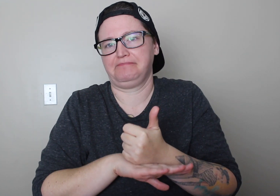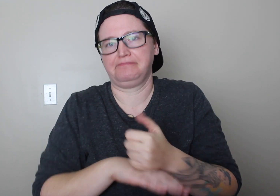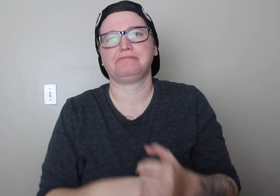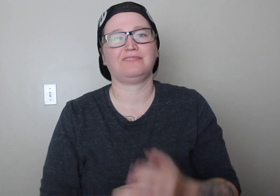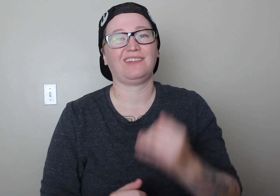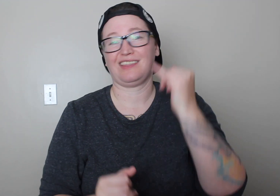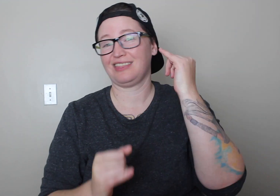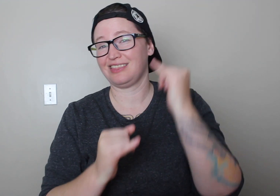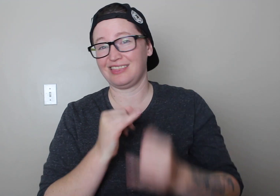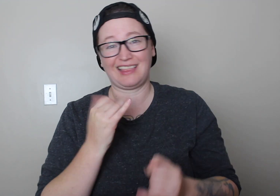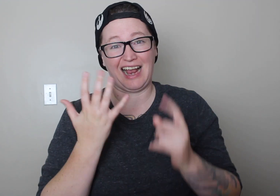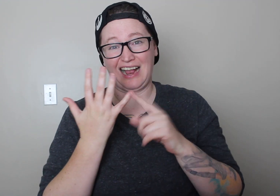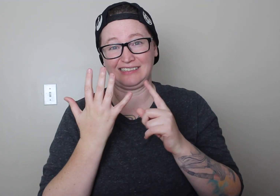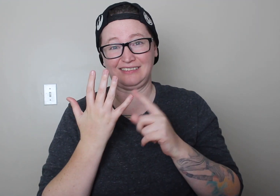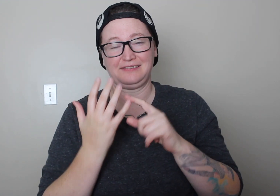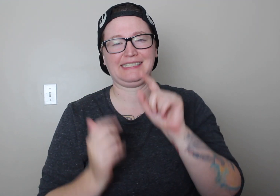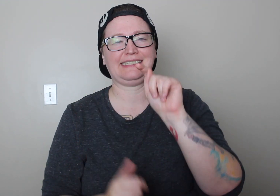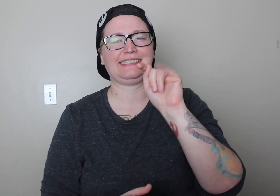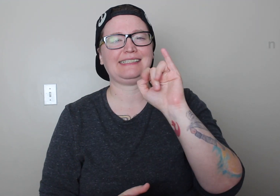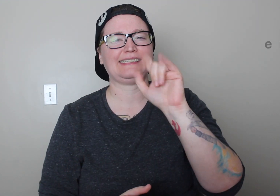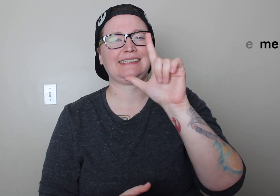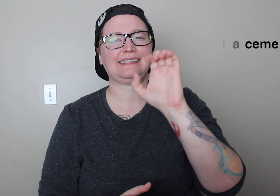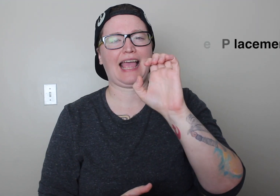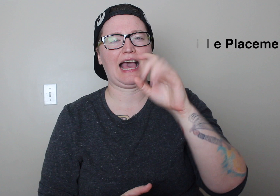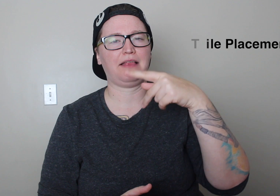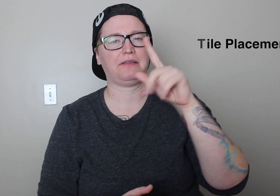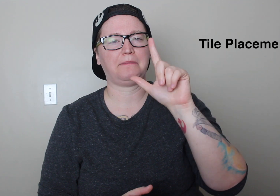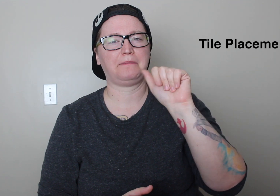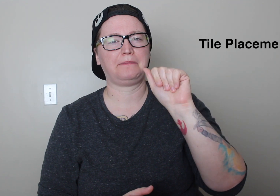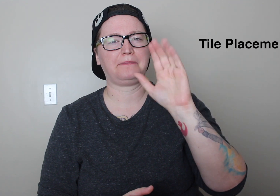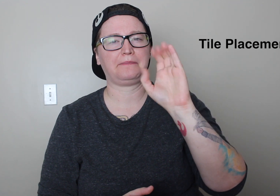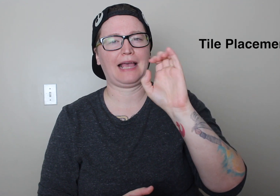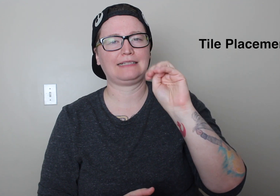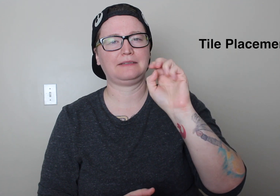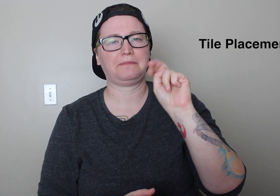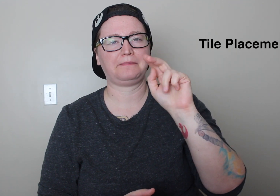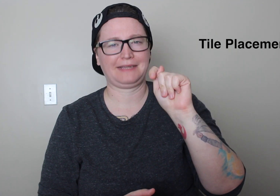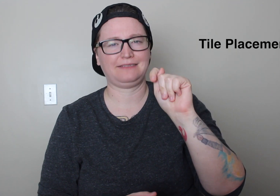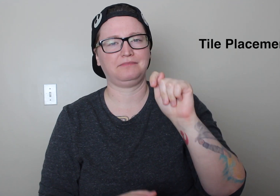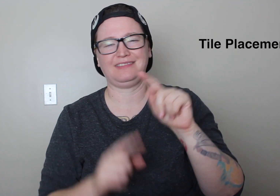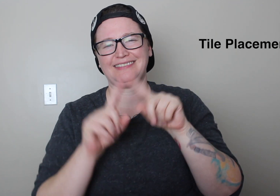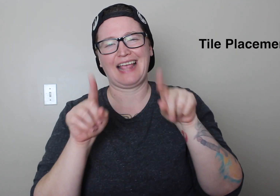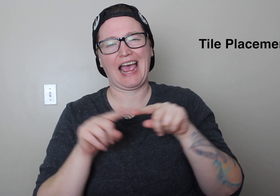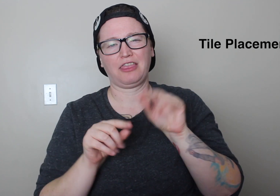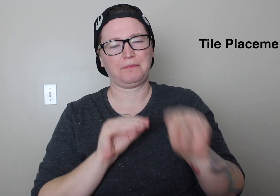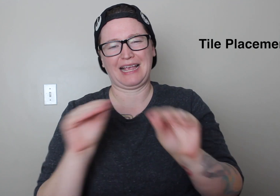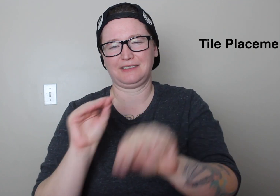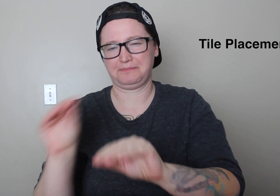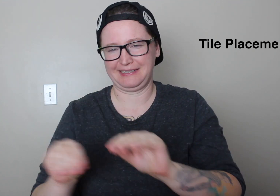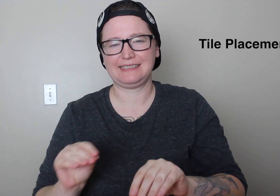The last game mechanic is called Tile Placement.